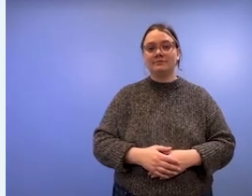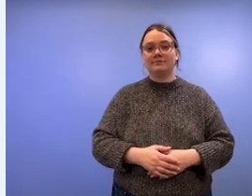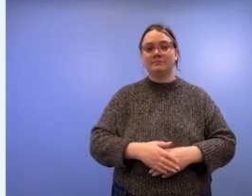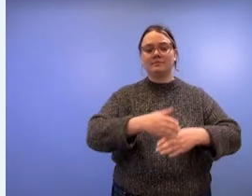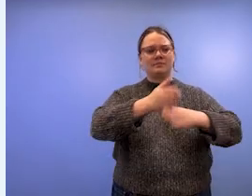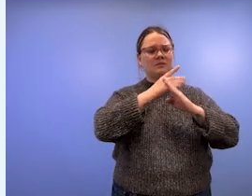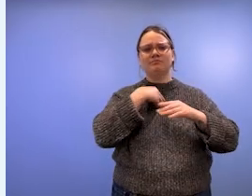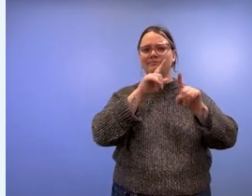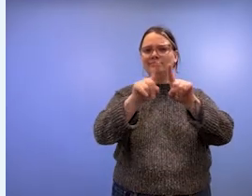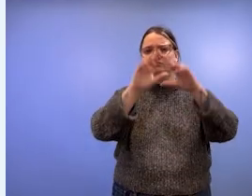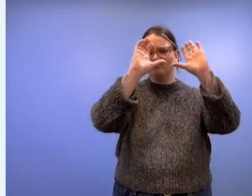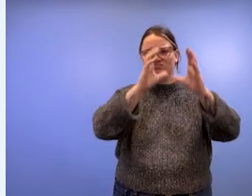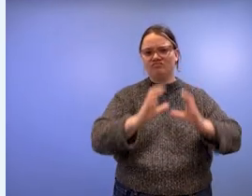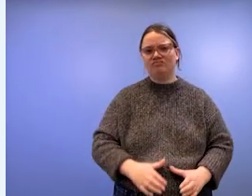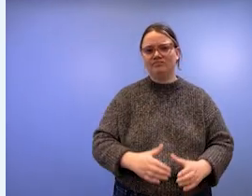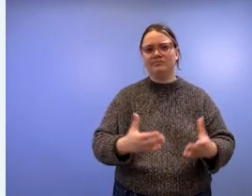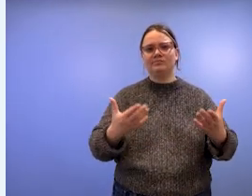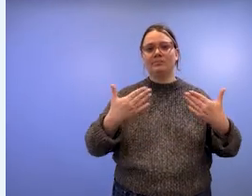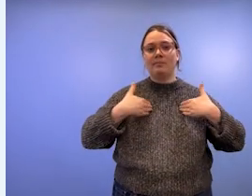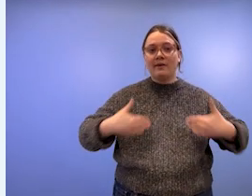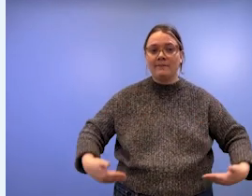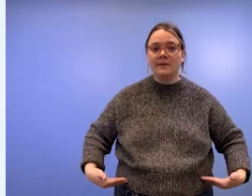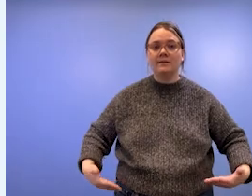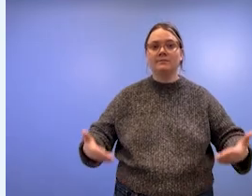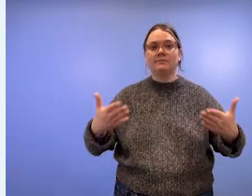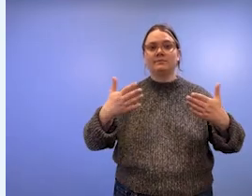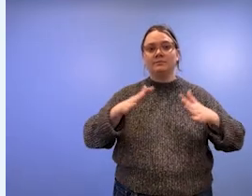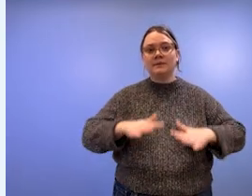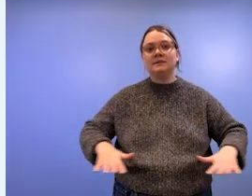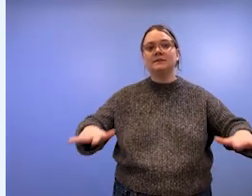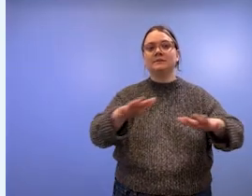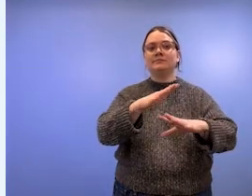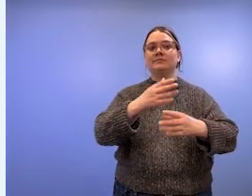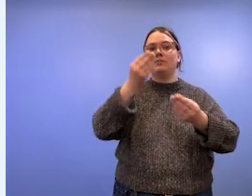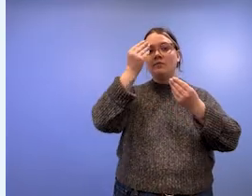here's like a couple categories. So we have physical space slash built environment,